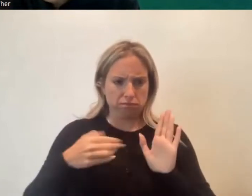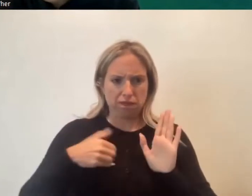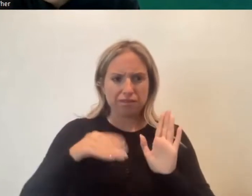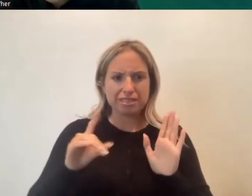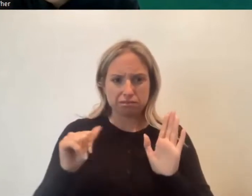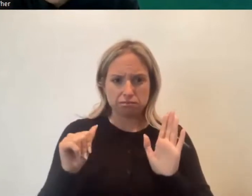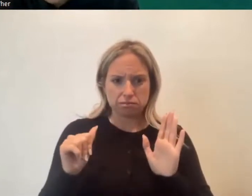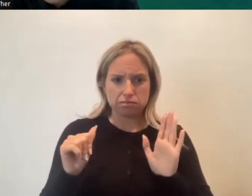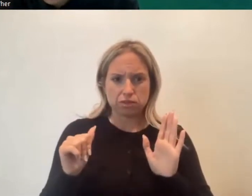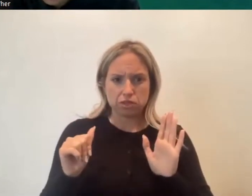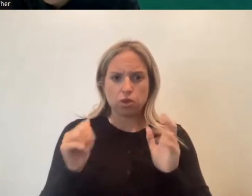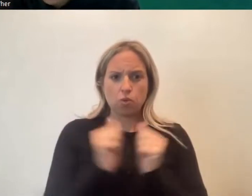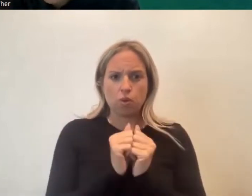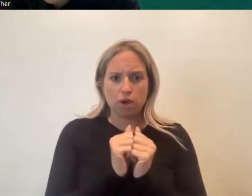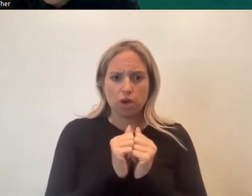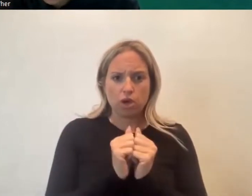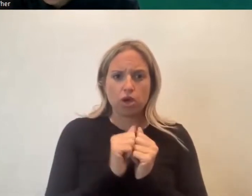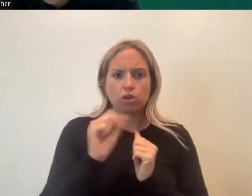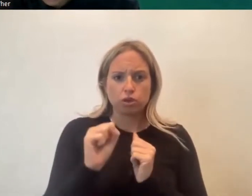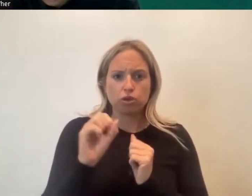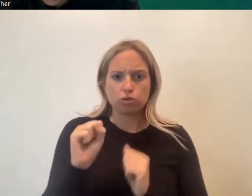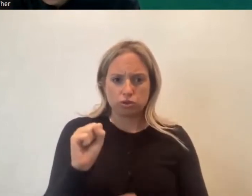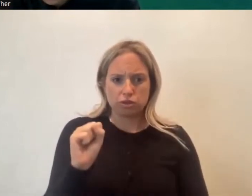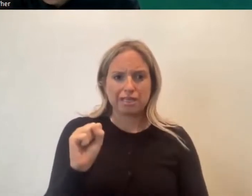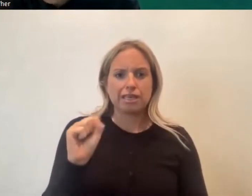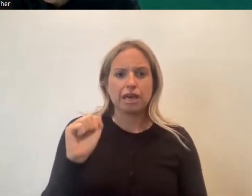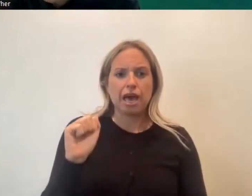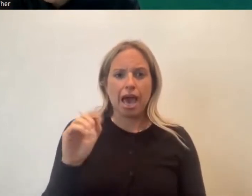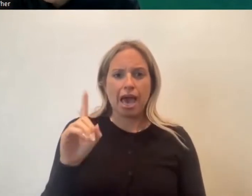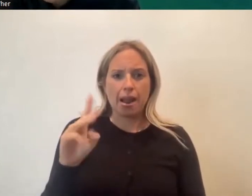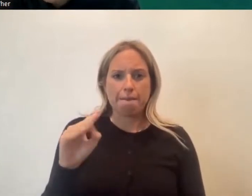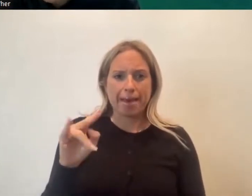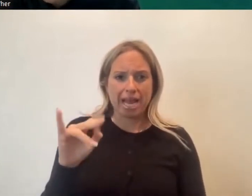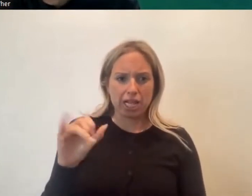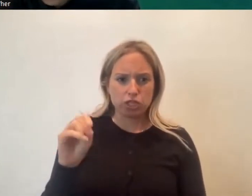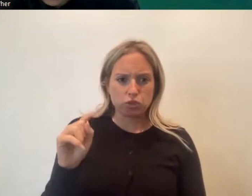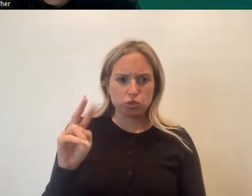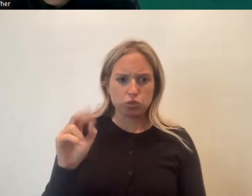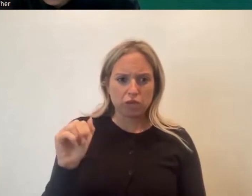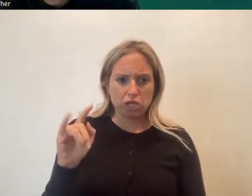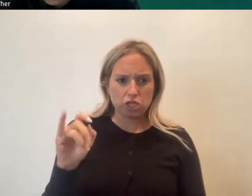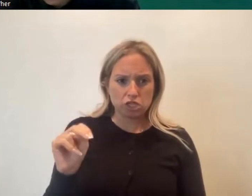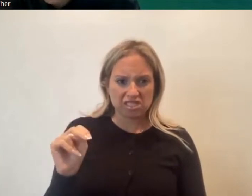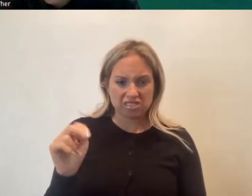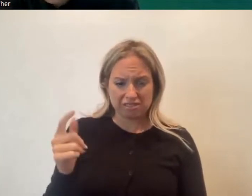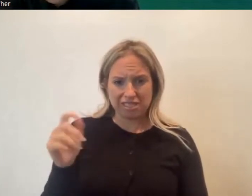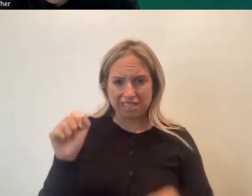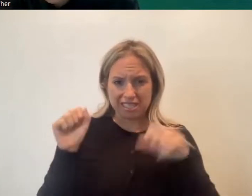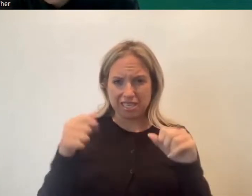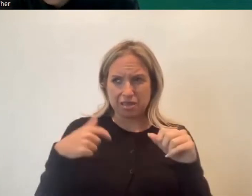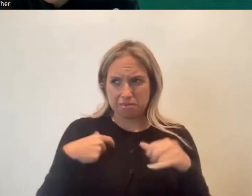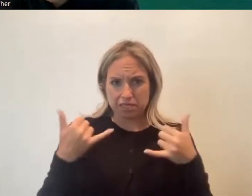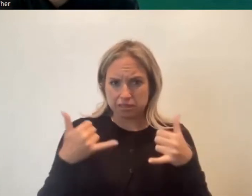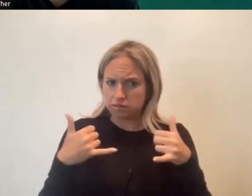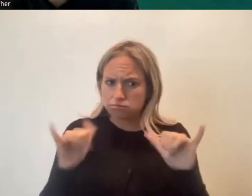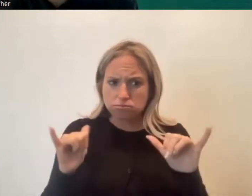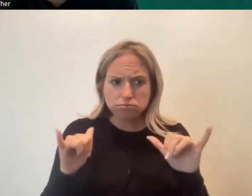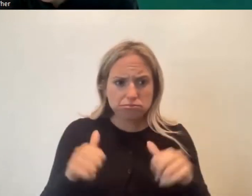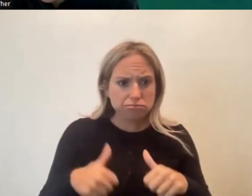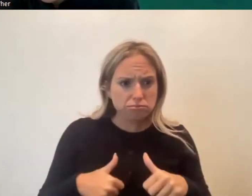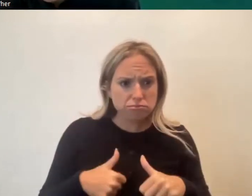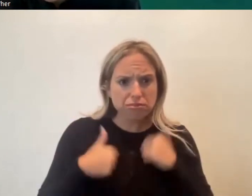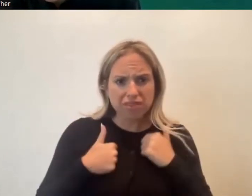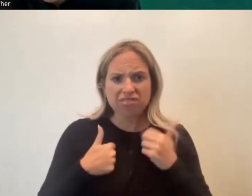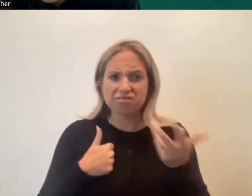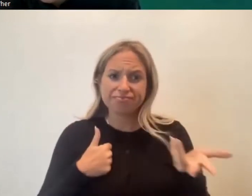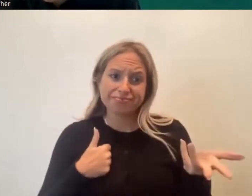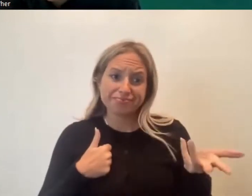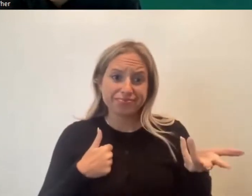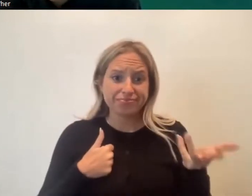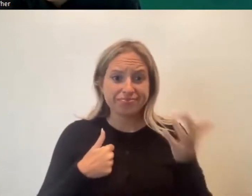Social Security Administration's definition, can I still live a relatively normal, for